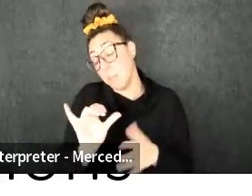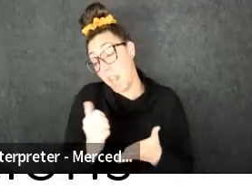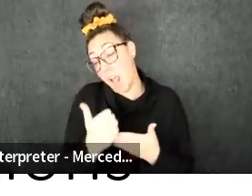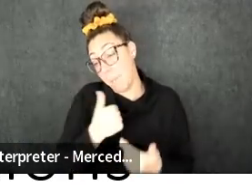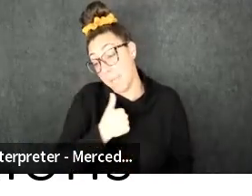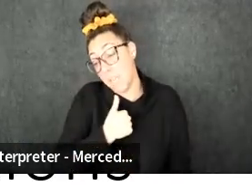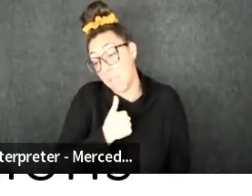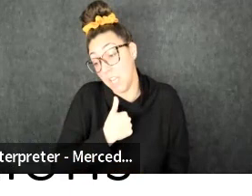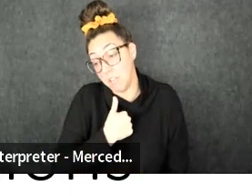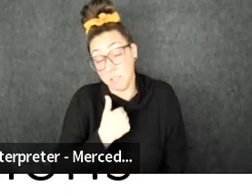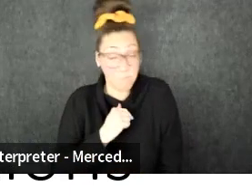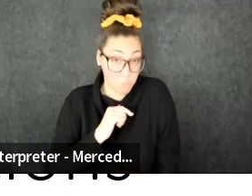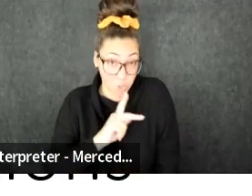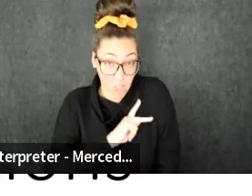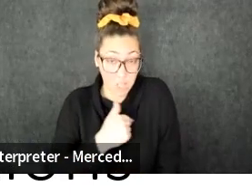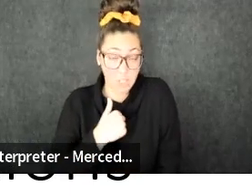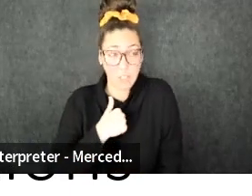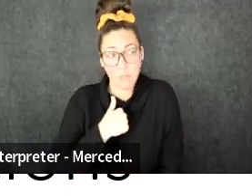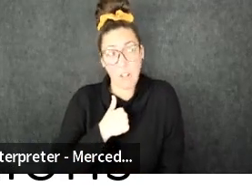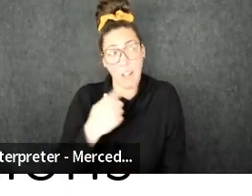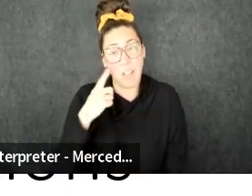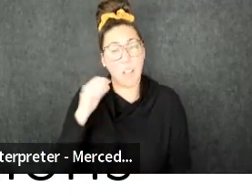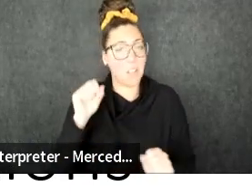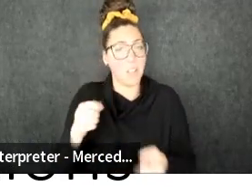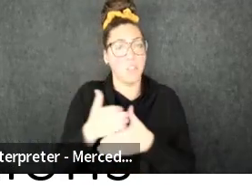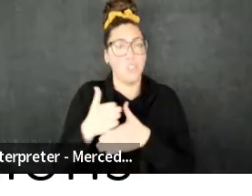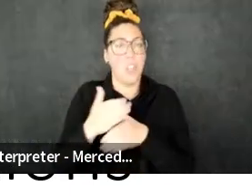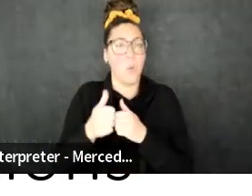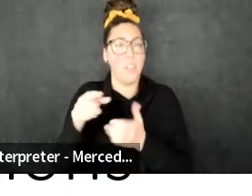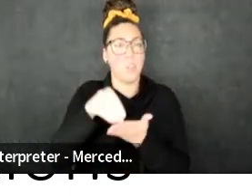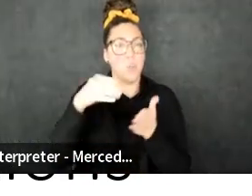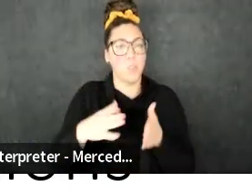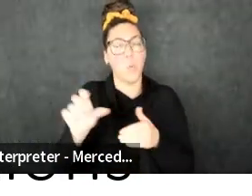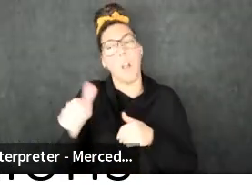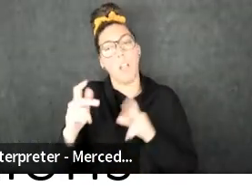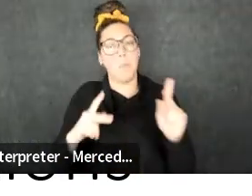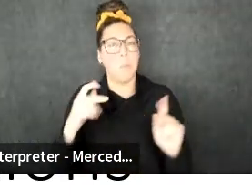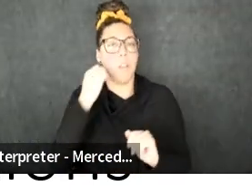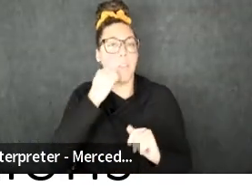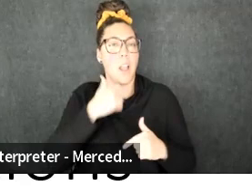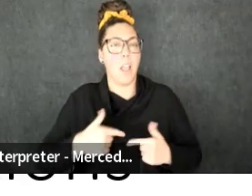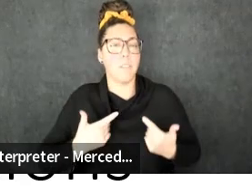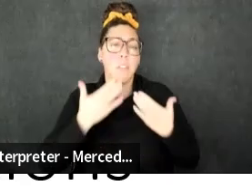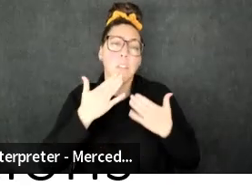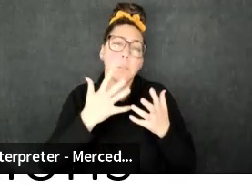that we can share with with students or other people in our daily life. So thank you very much for the presentation. Appreciate it.